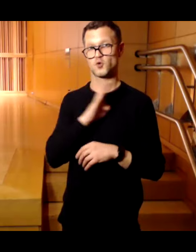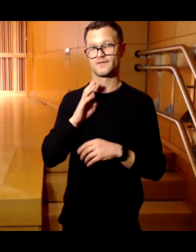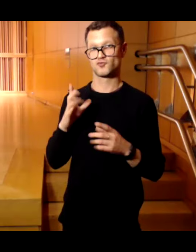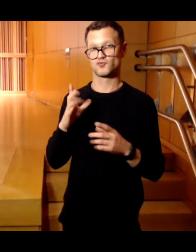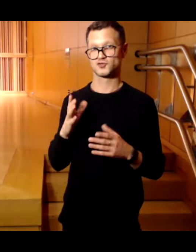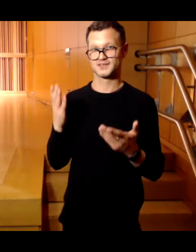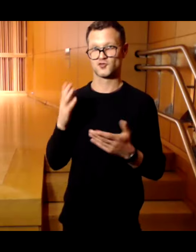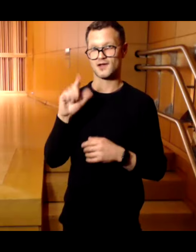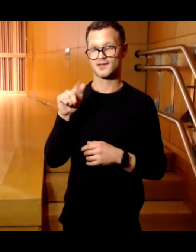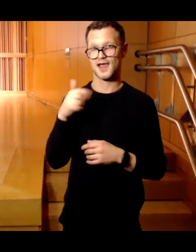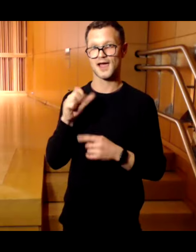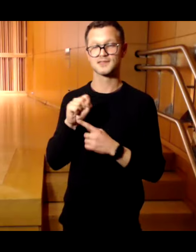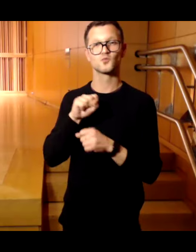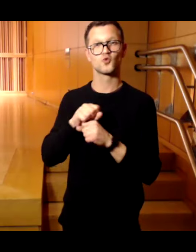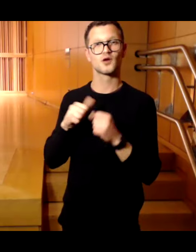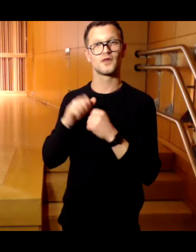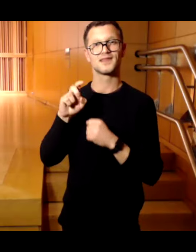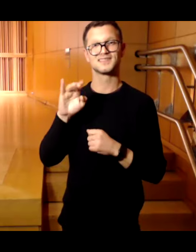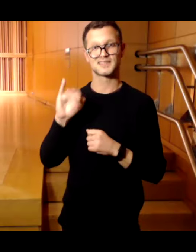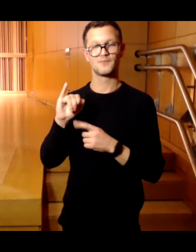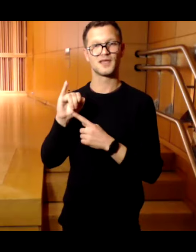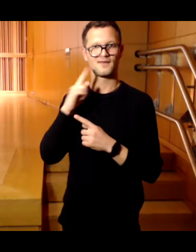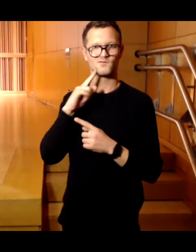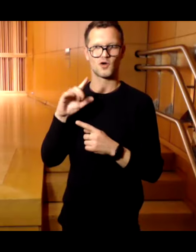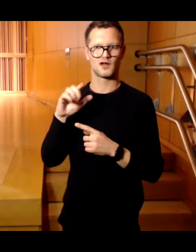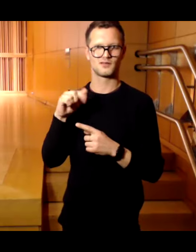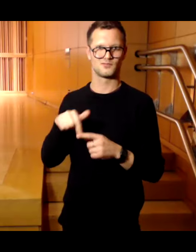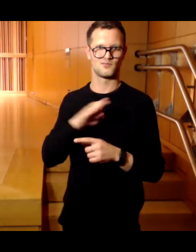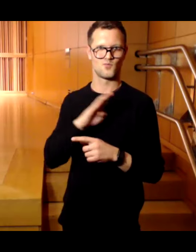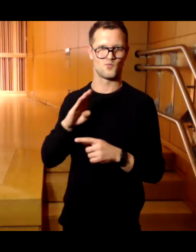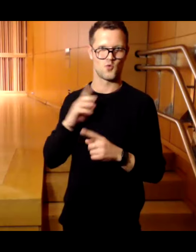Working with Debbie on the CLAGS board over the last 3 years, and as co-chair this past year.